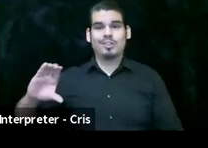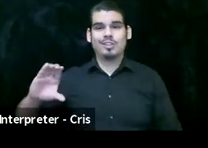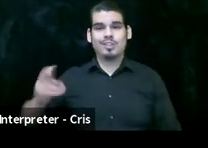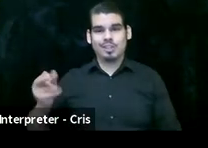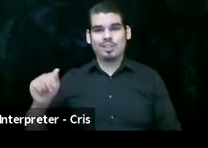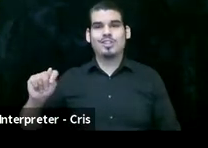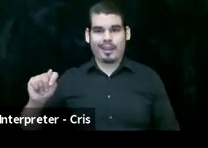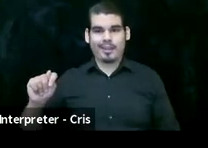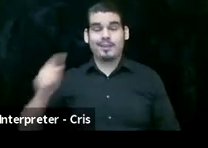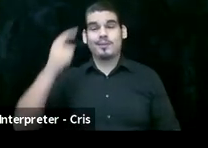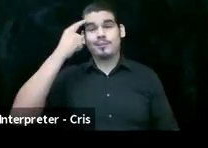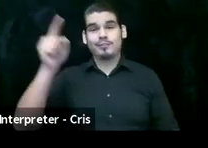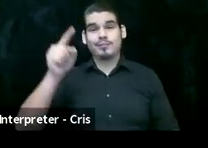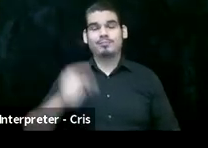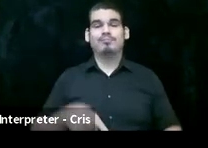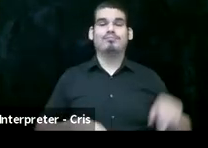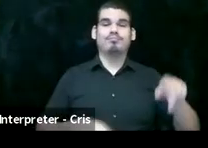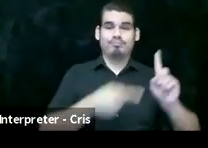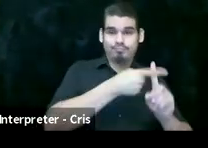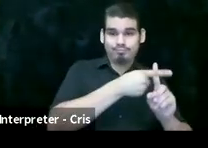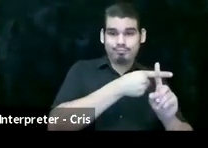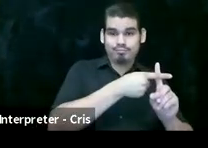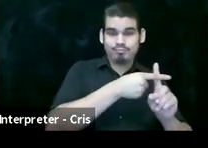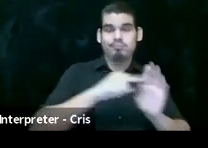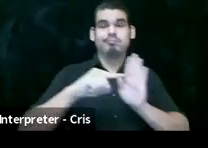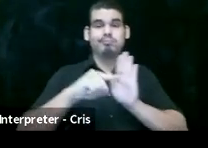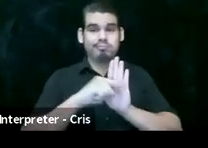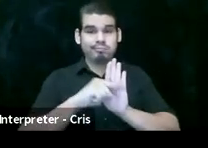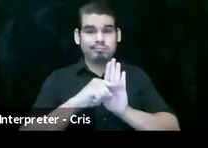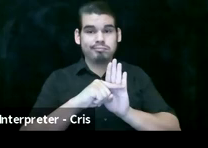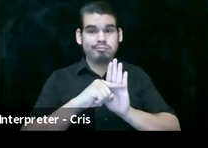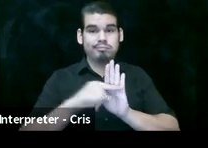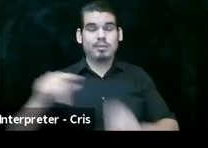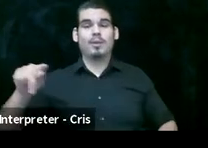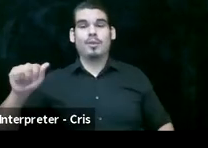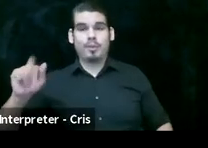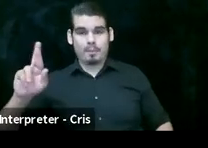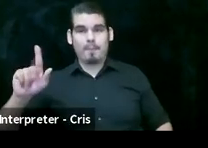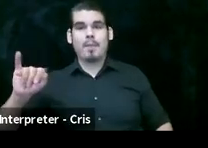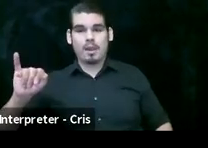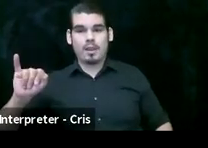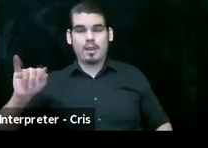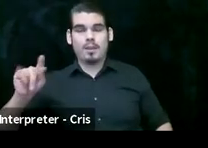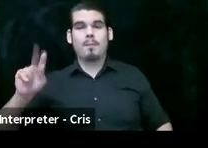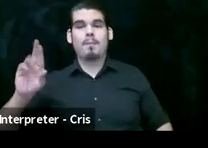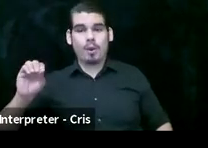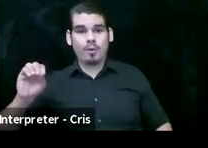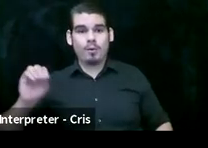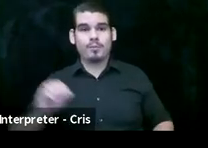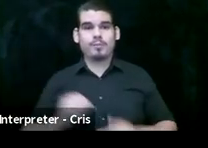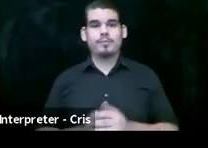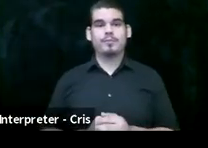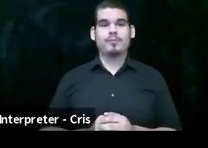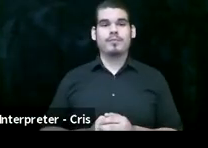Katherine Squire: So obviously everyone public or delegate, regardless of whether they are pro or con is going to be in the same speaking queue.